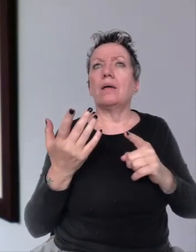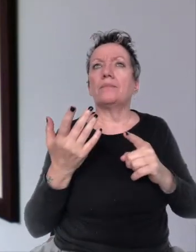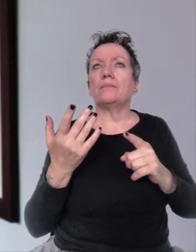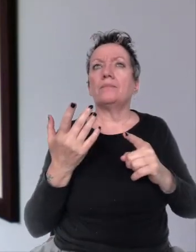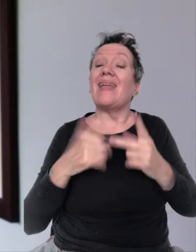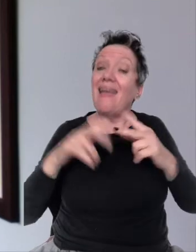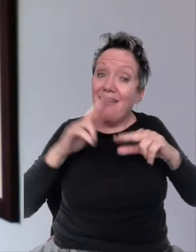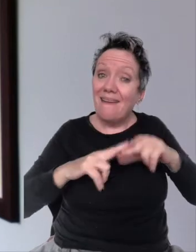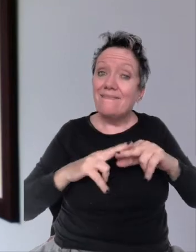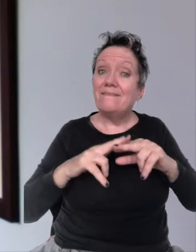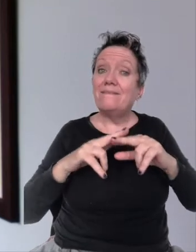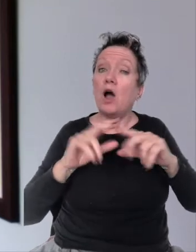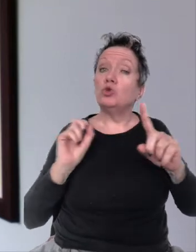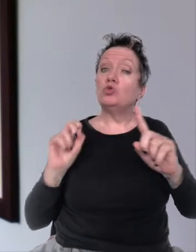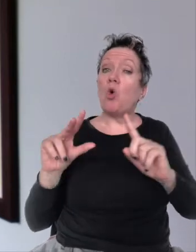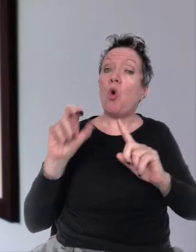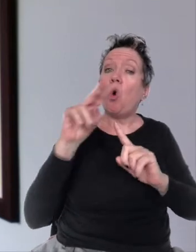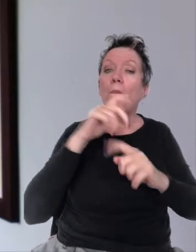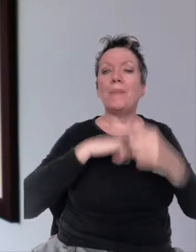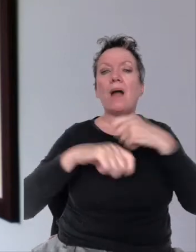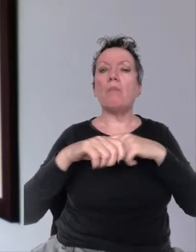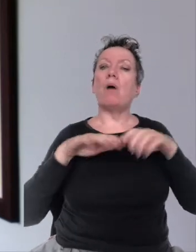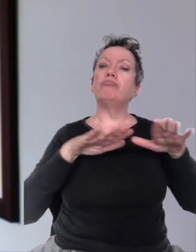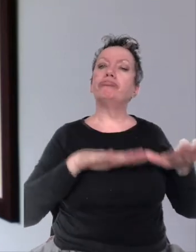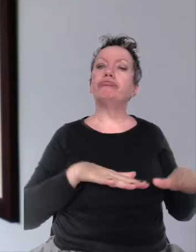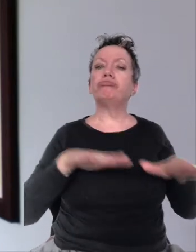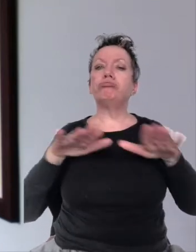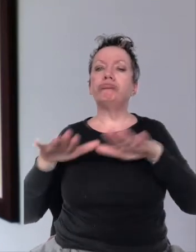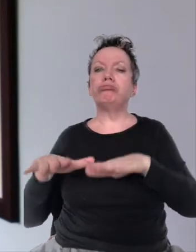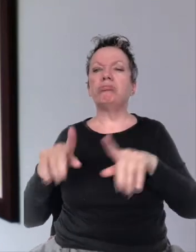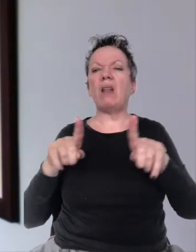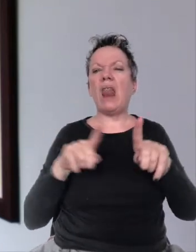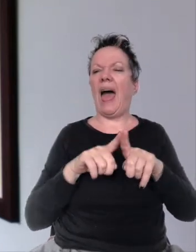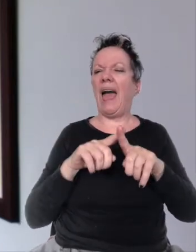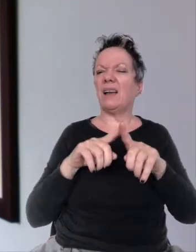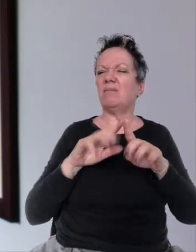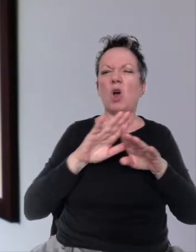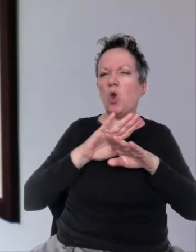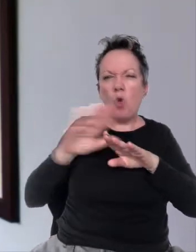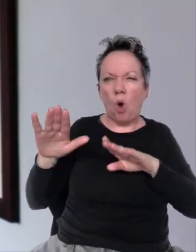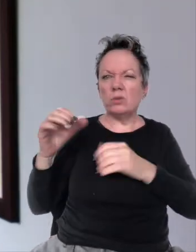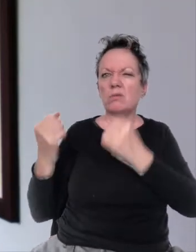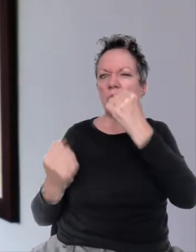slow touring, what does that mean in terms of the relationships that we can build as artists and as old Oregon?